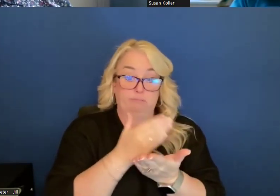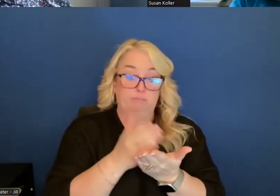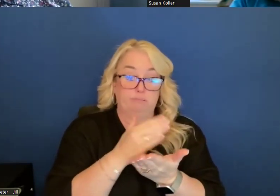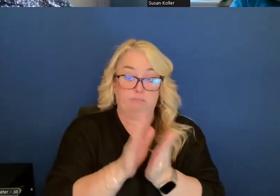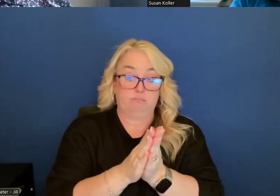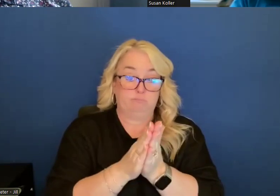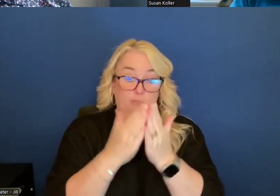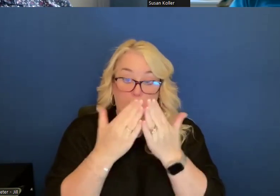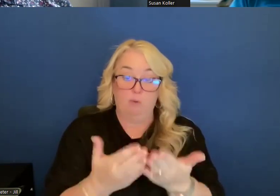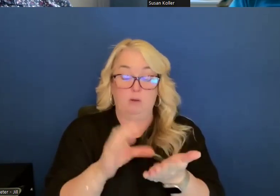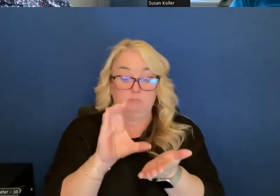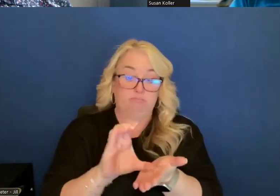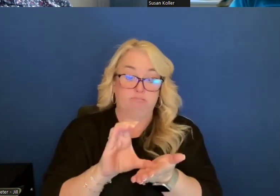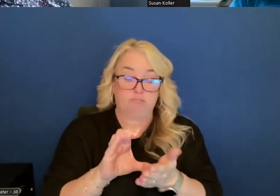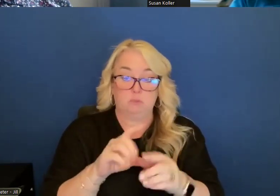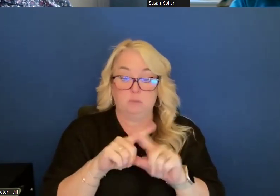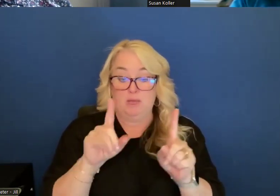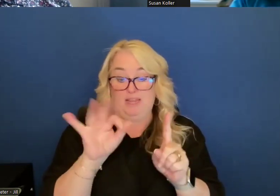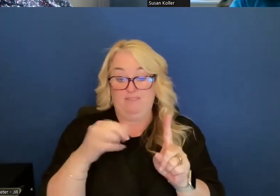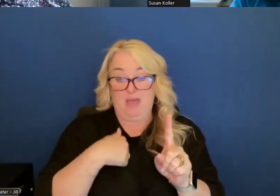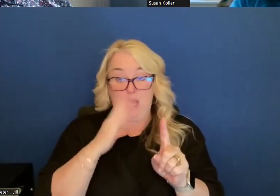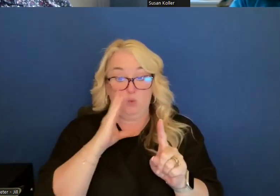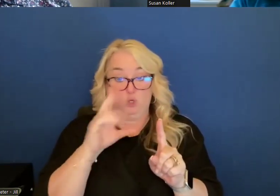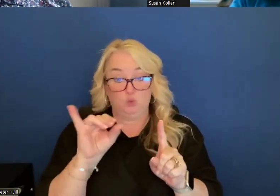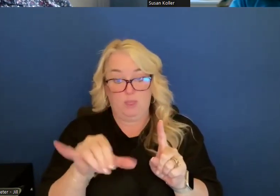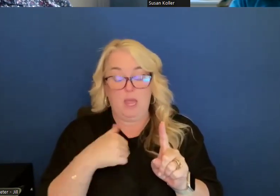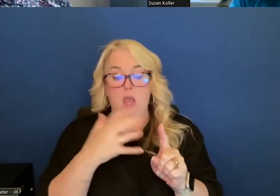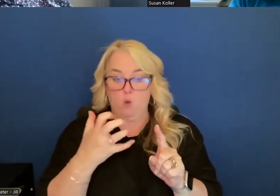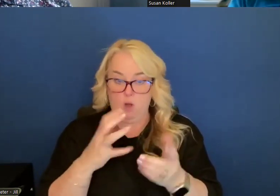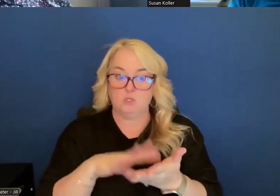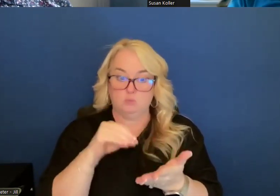to do this, I'm going to know all about it, as much as I can.